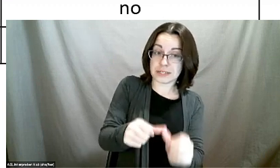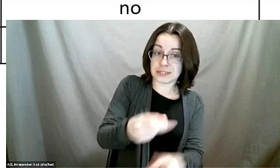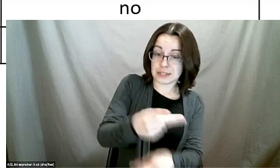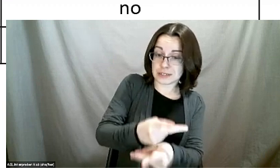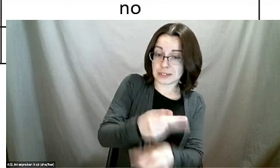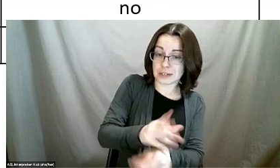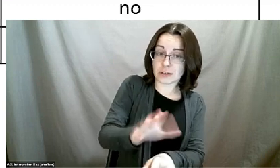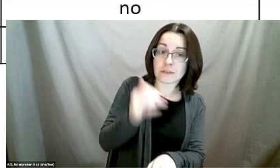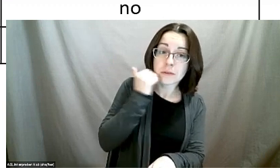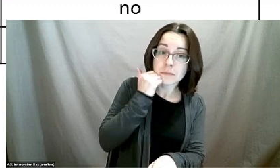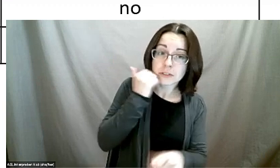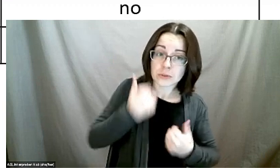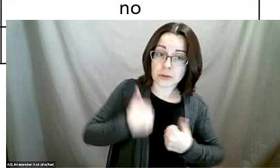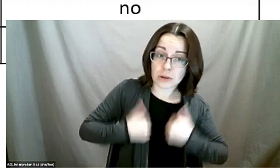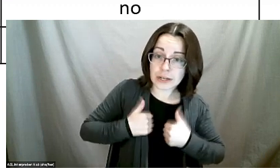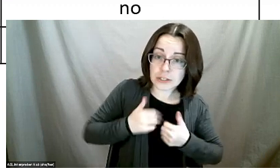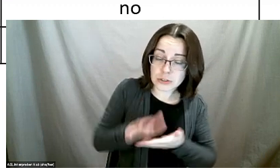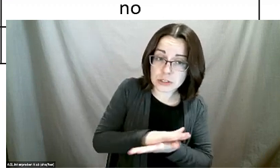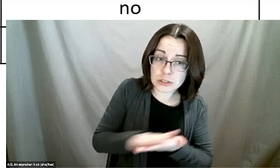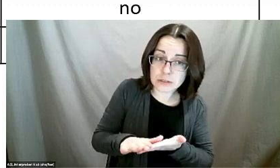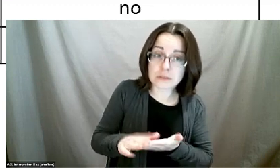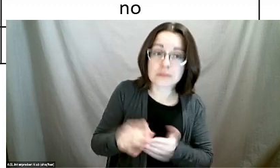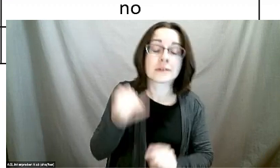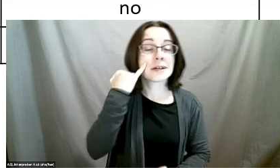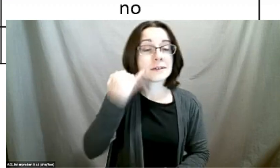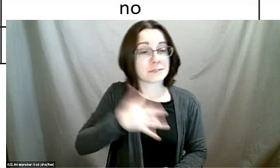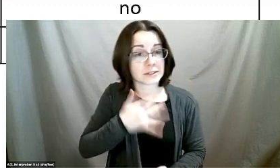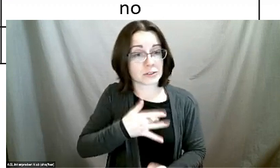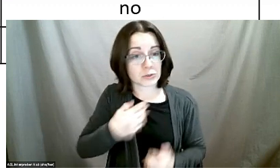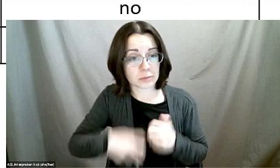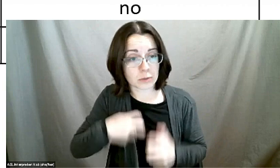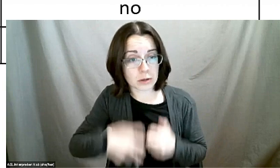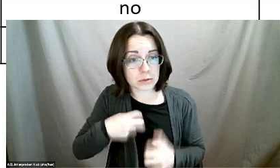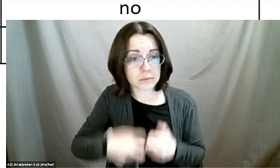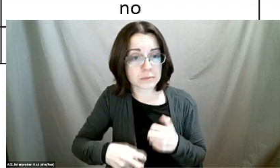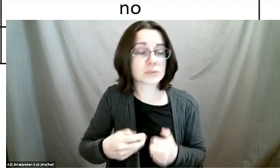whether they have sensory issues, and again, whether they have other comorbidities